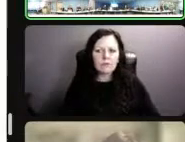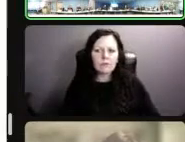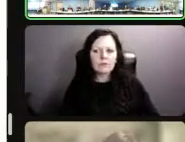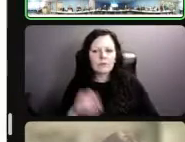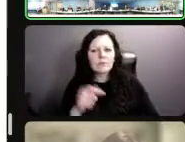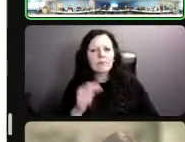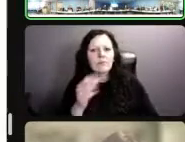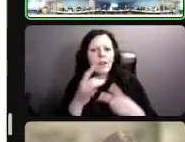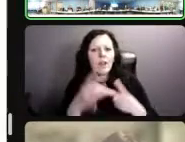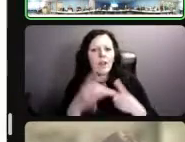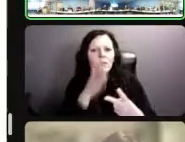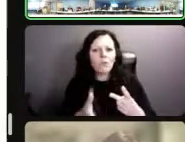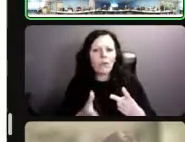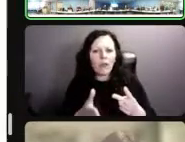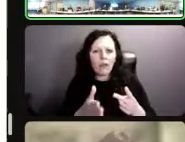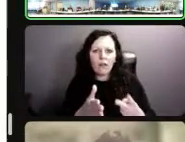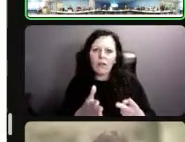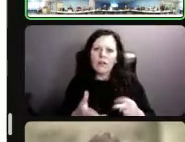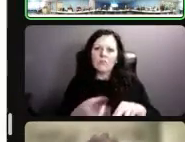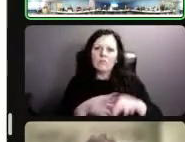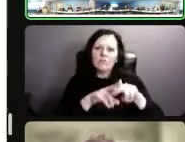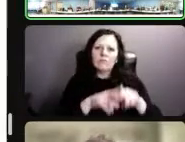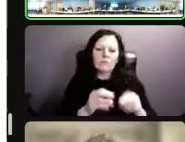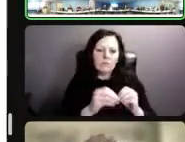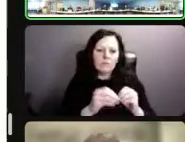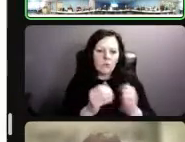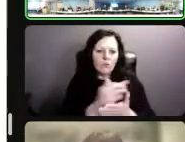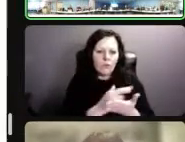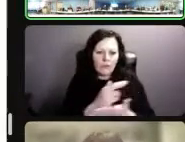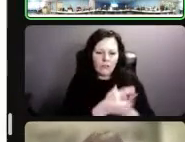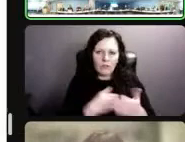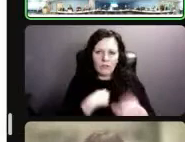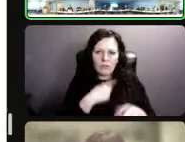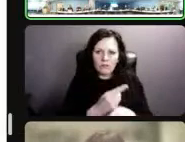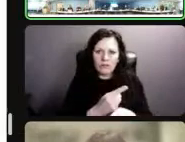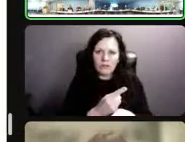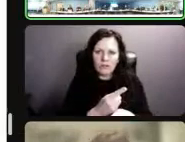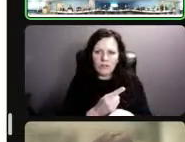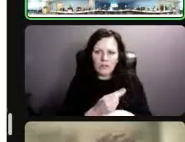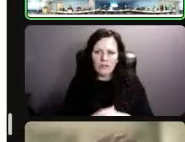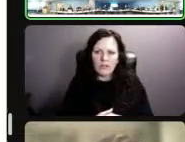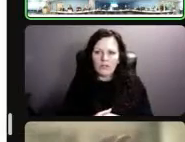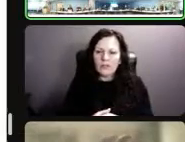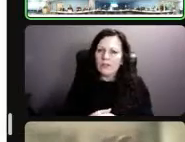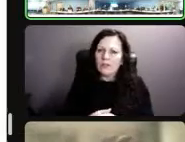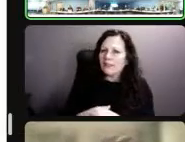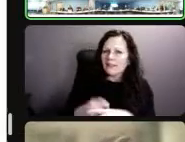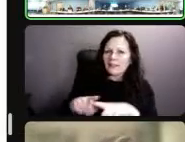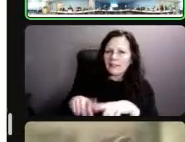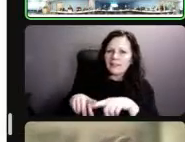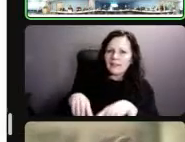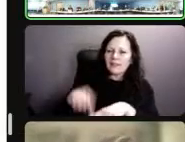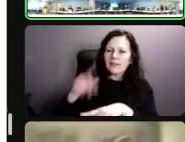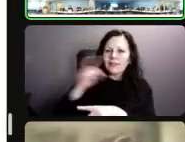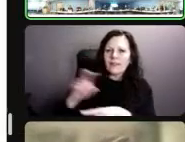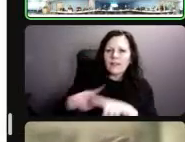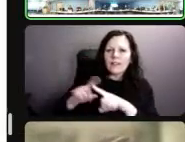THIS IS THAT AND THIS IS THE OPTION THAT WOULD BRING IN